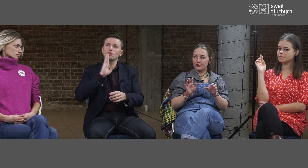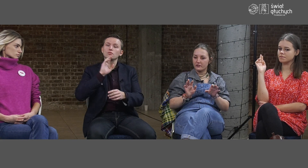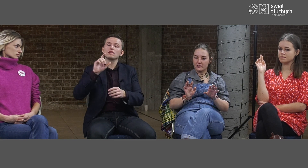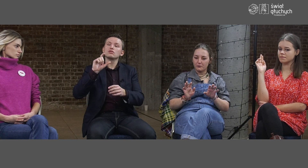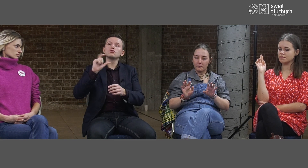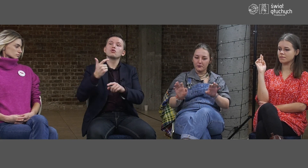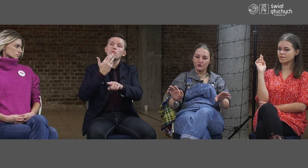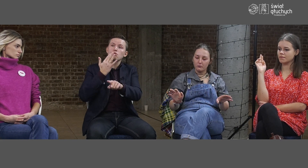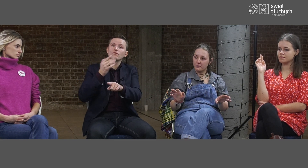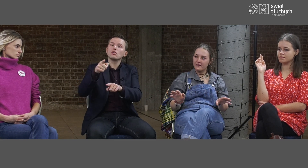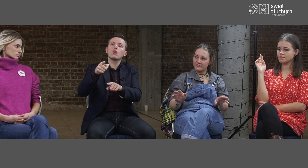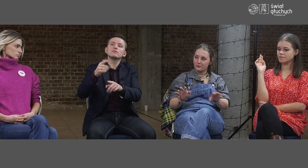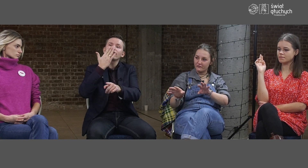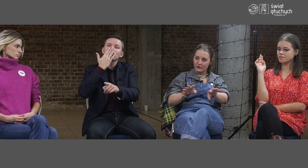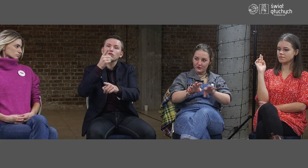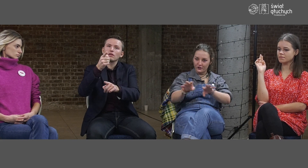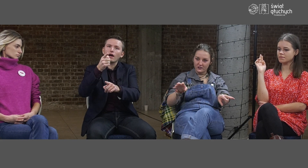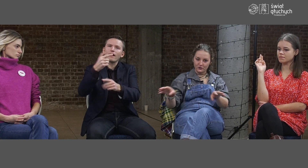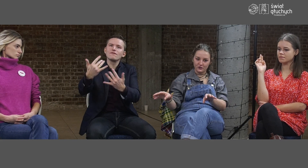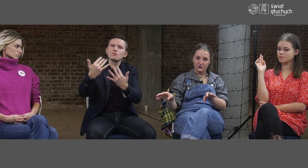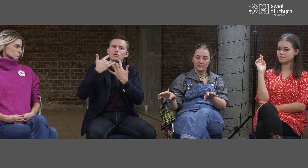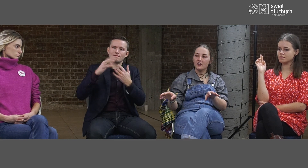At the very beginning, the parent pushes us in a specific direction.